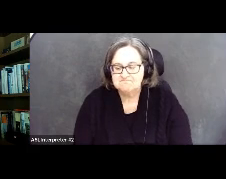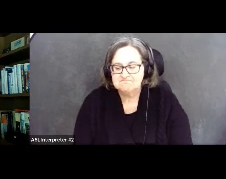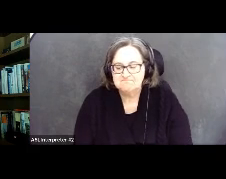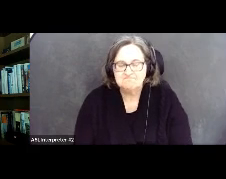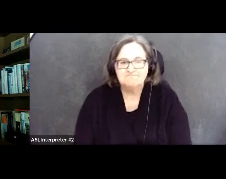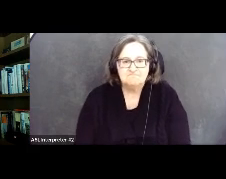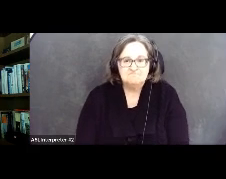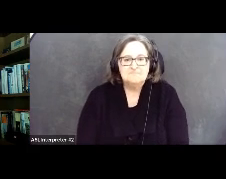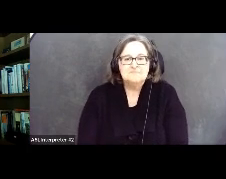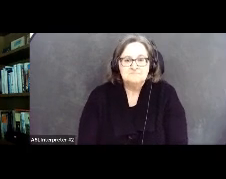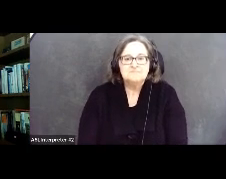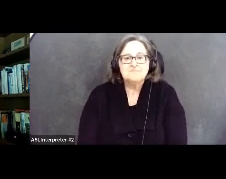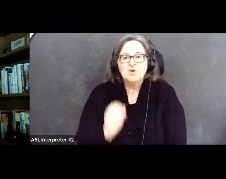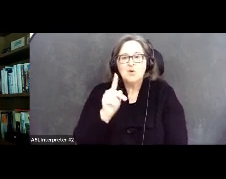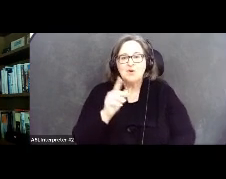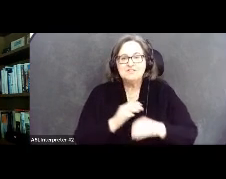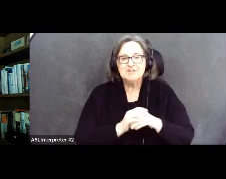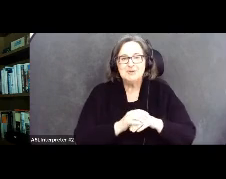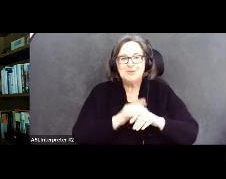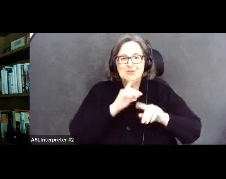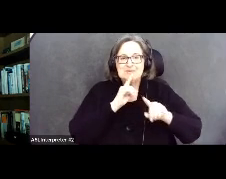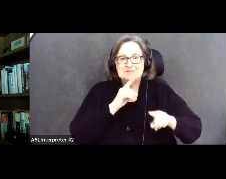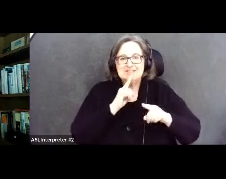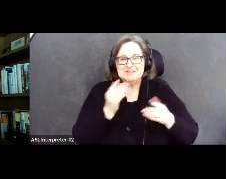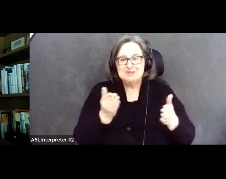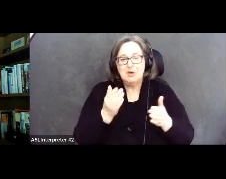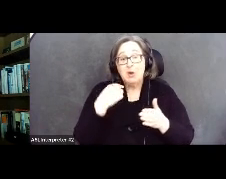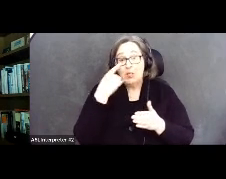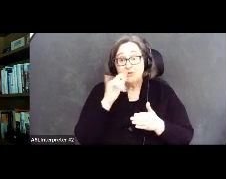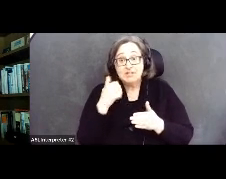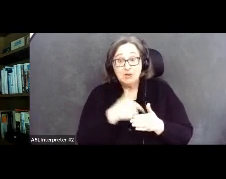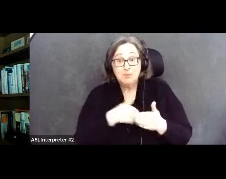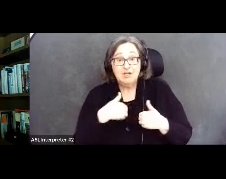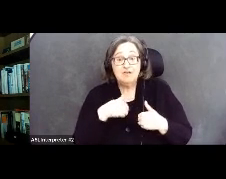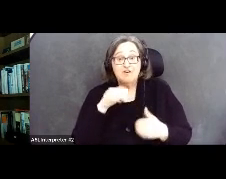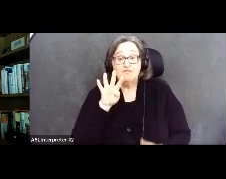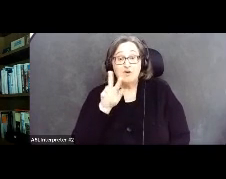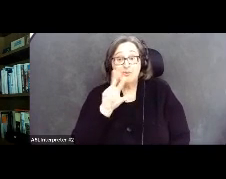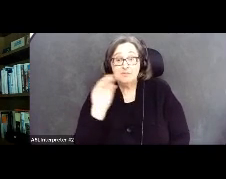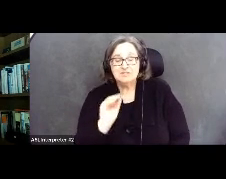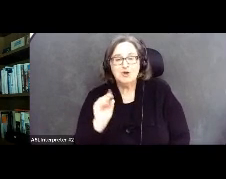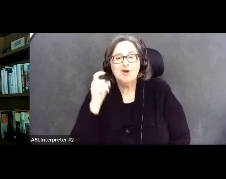All right. And the responses are in. Looks like we've got 43% of you are government employees.